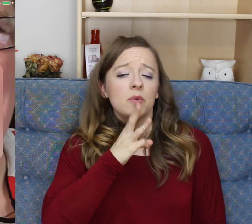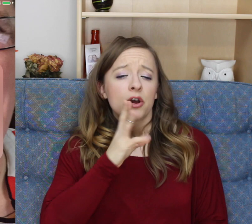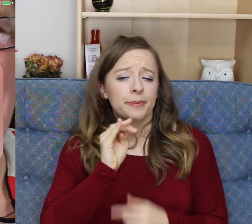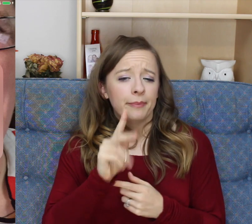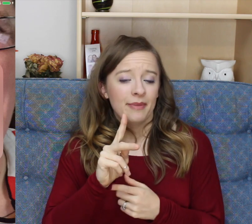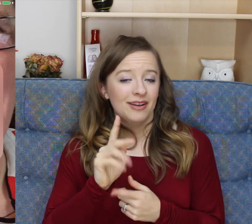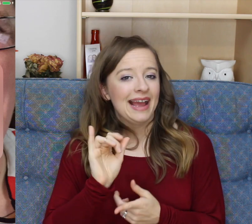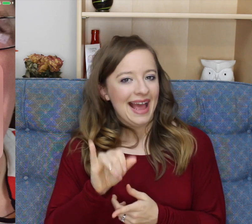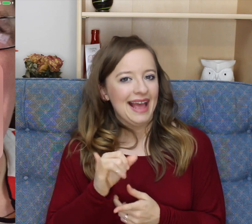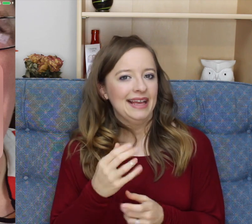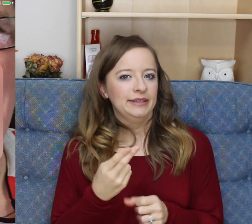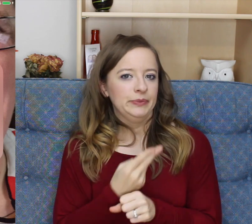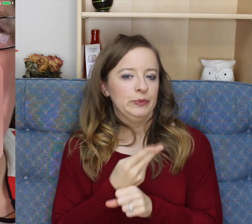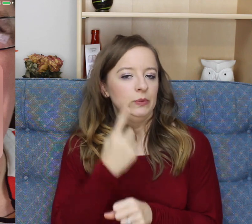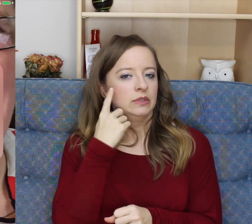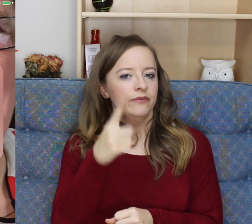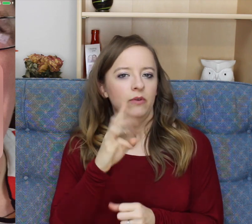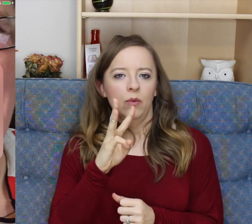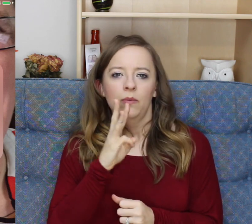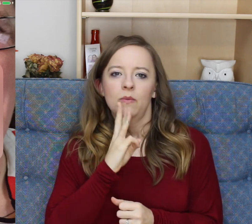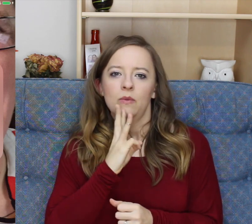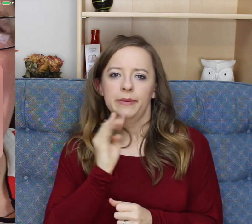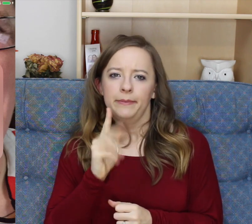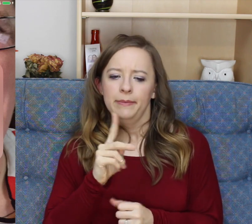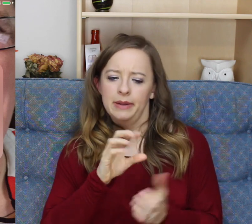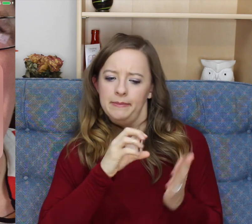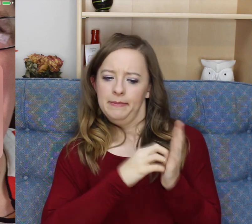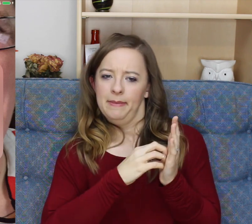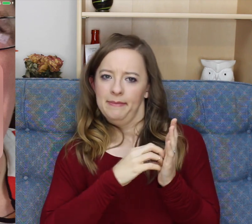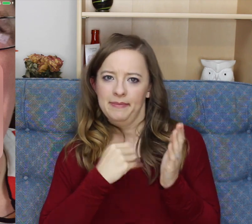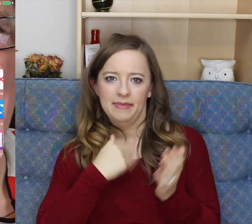WaterMark, this one I actually use to put watermarks in my photos.